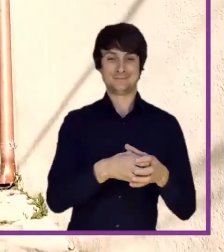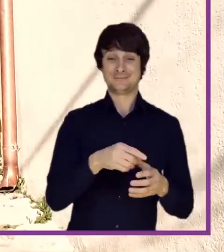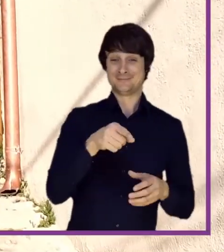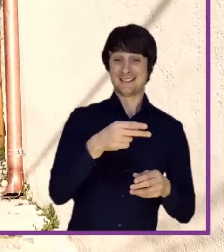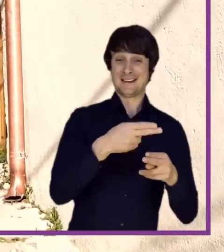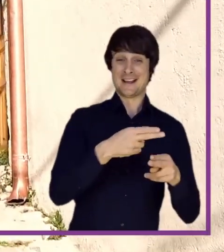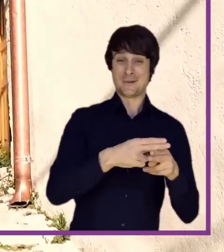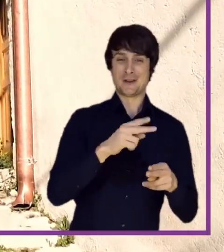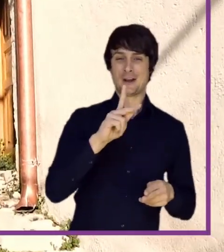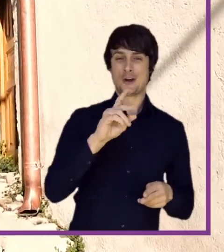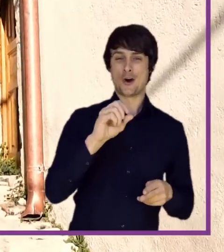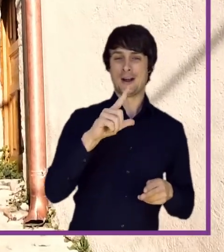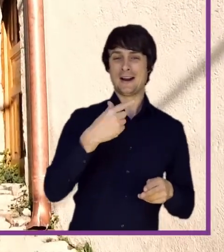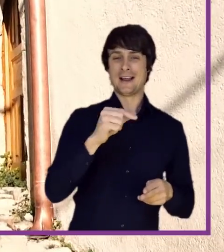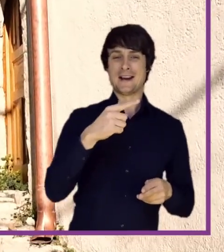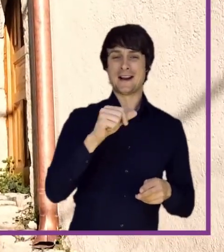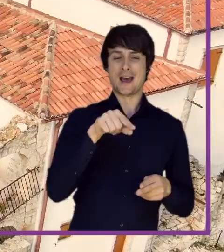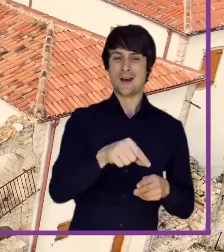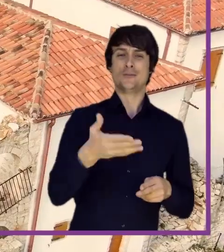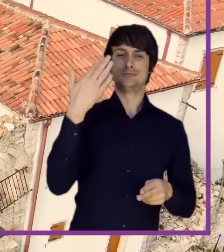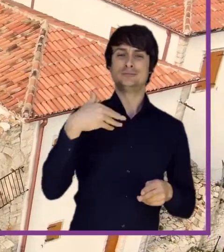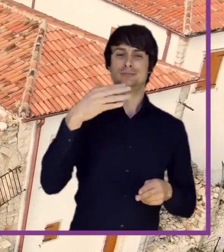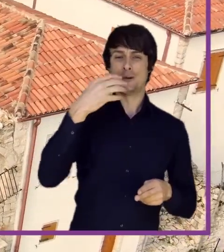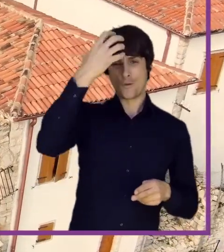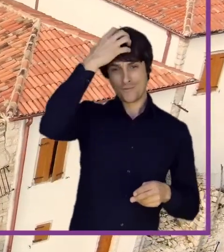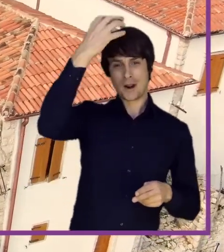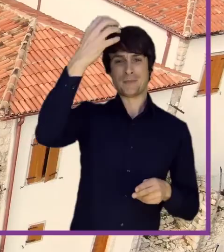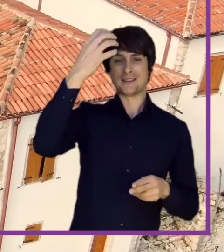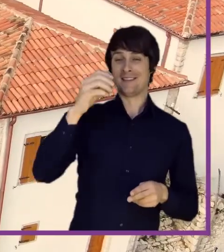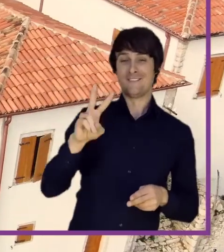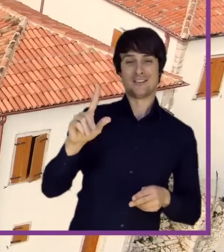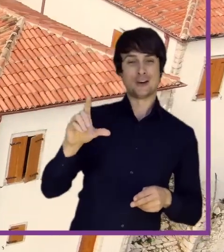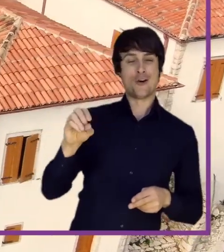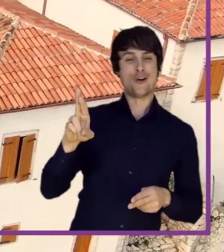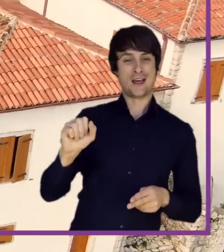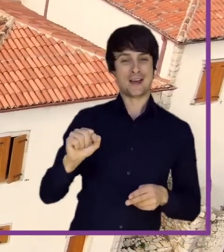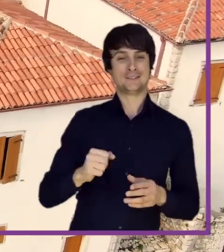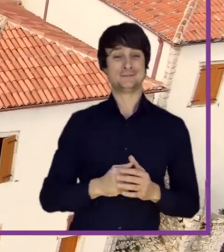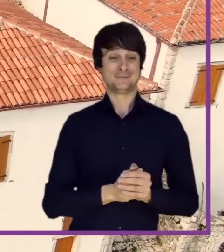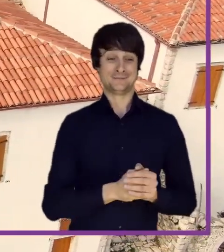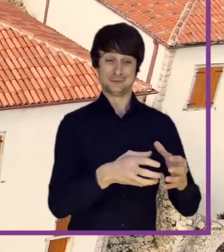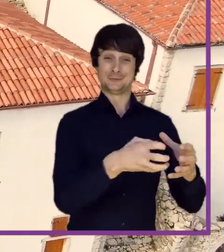founded by Ismail Qemali; The Nushi complex, Gogo Nushi, a major contributor to the National